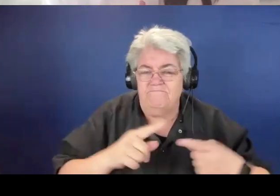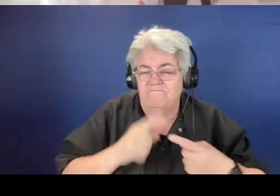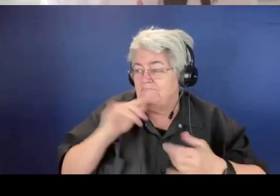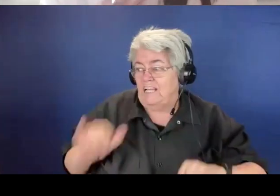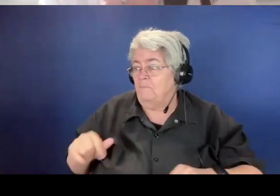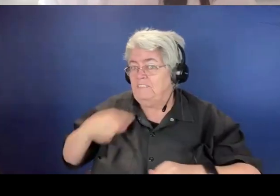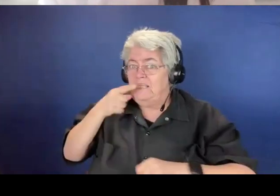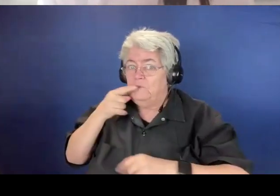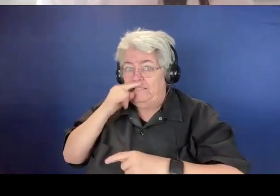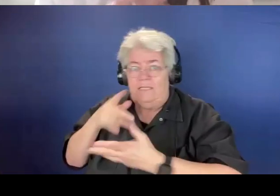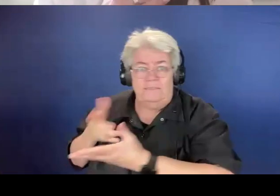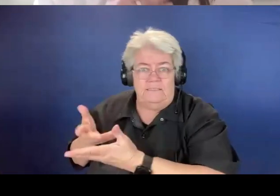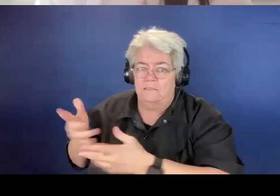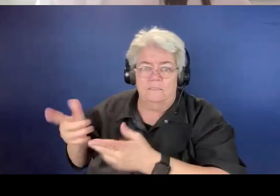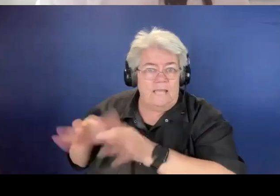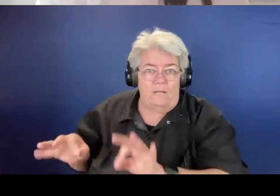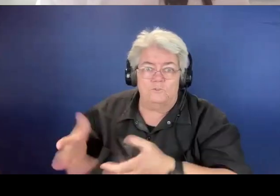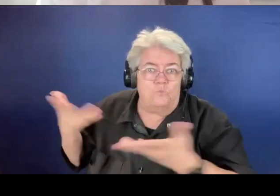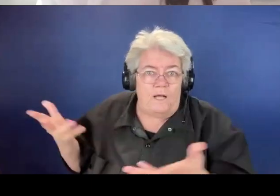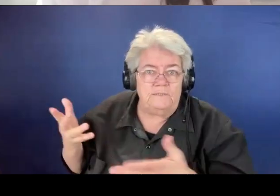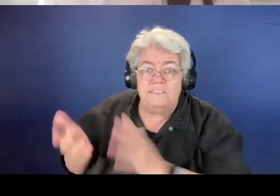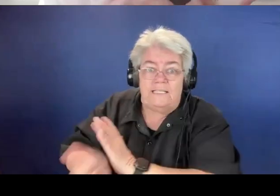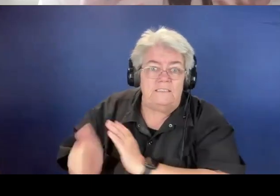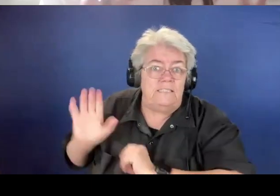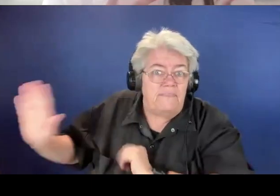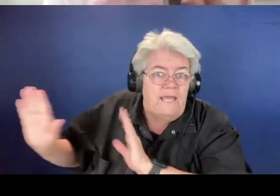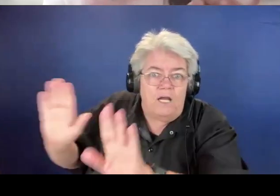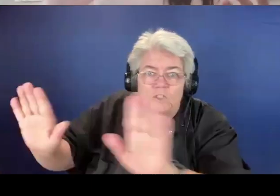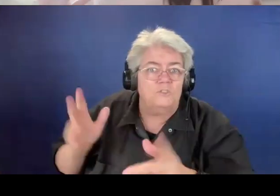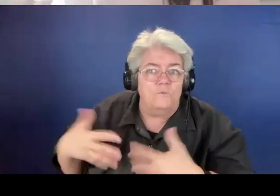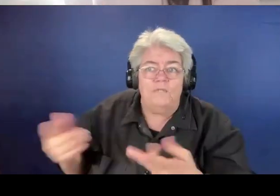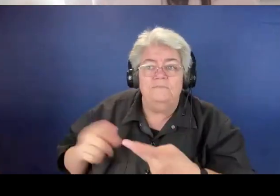assessment tools normed on typically developing users of standard American